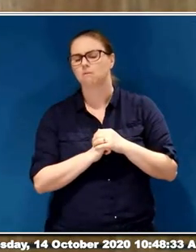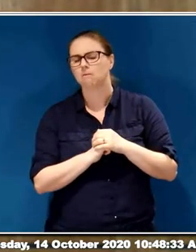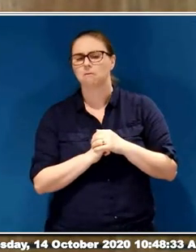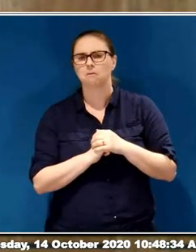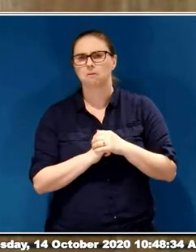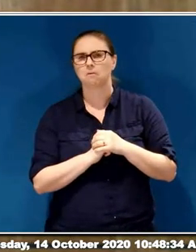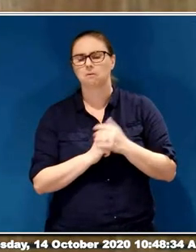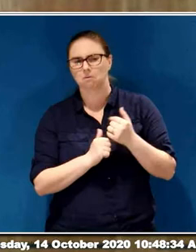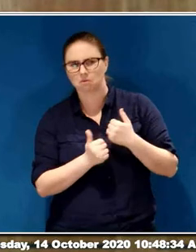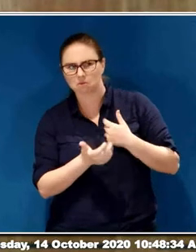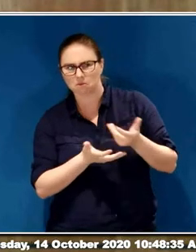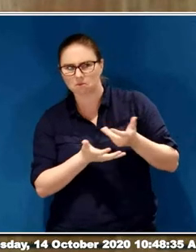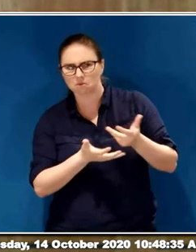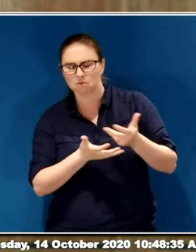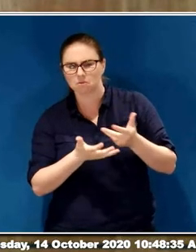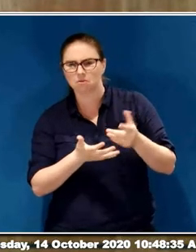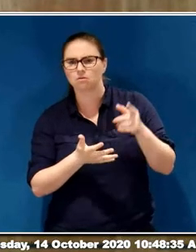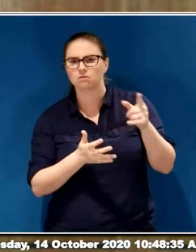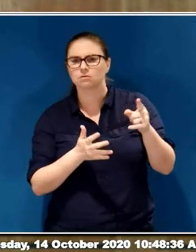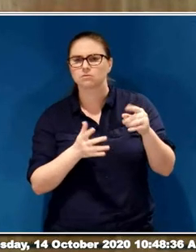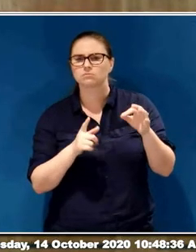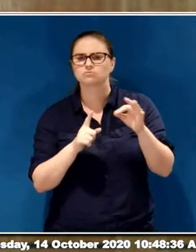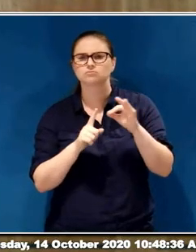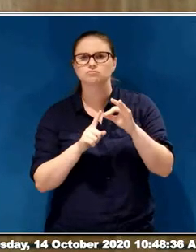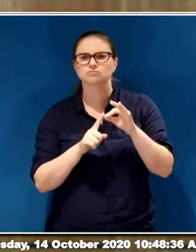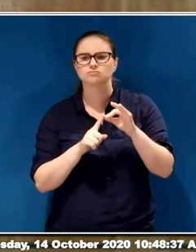we put the phone on to speaker.